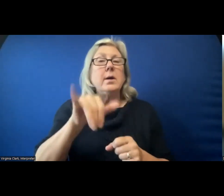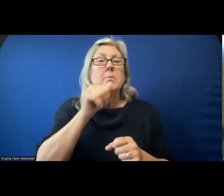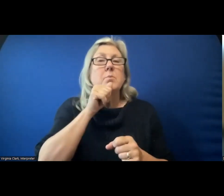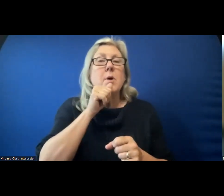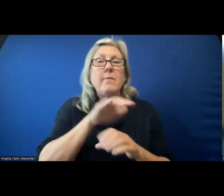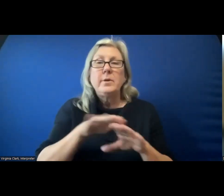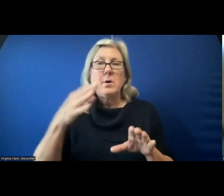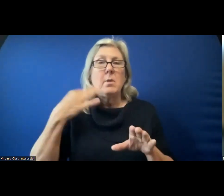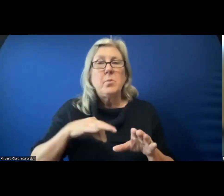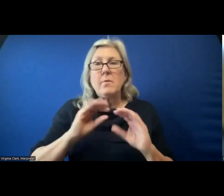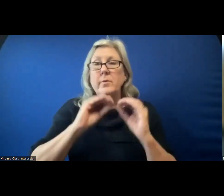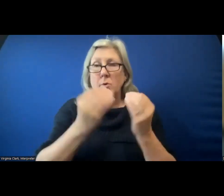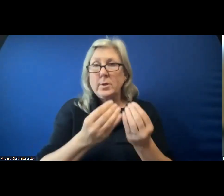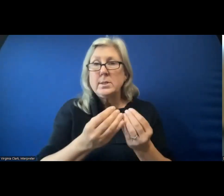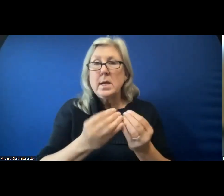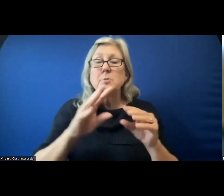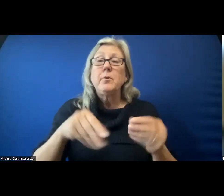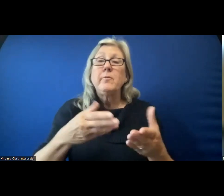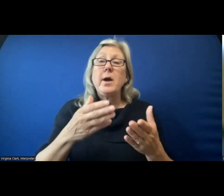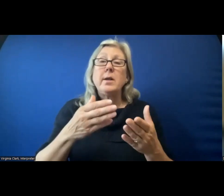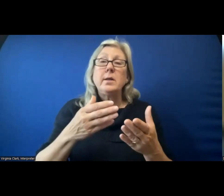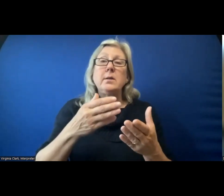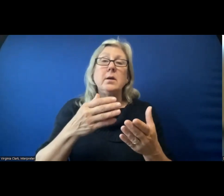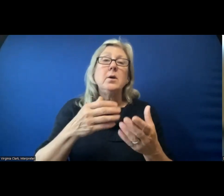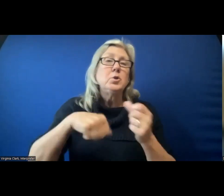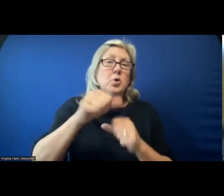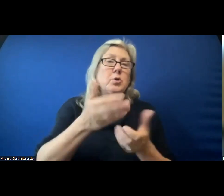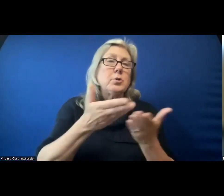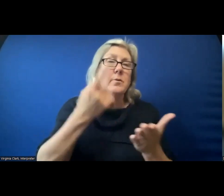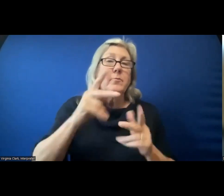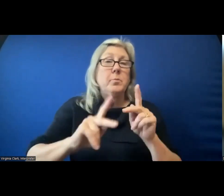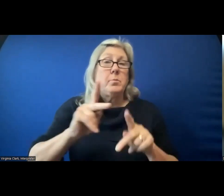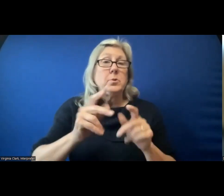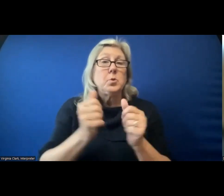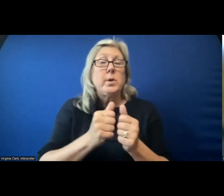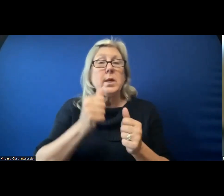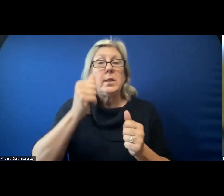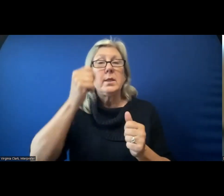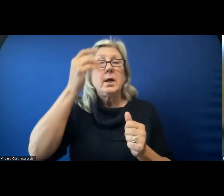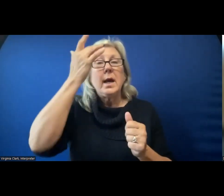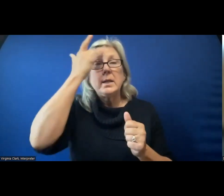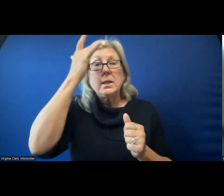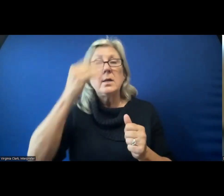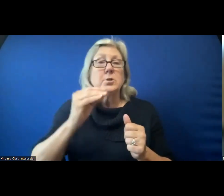organization providing social services to persons with intellectual and developmental